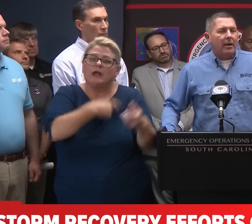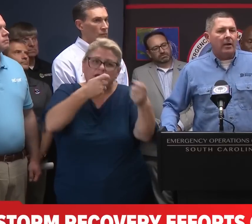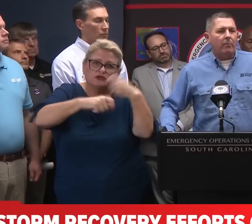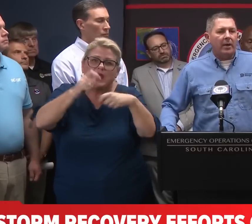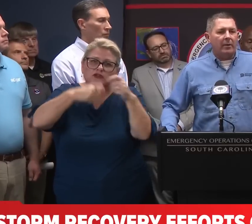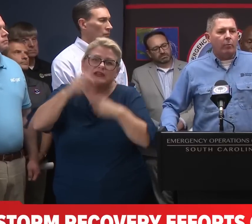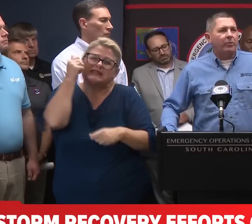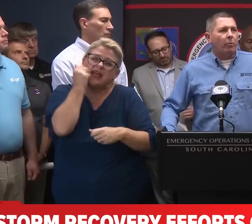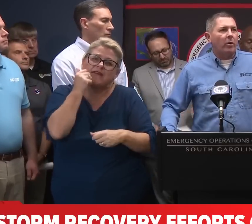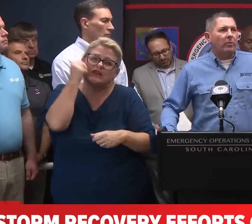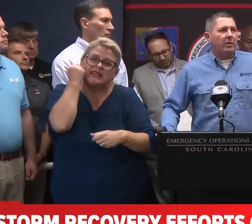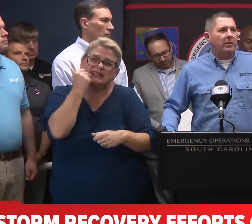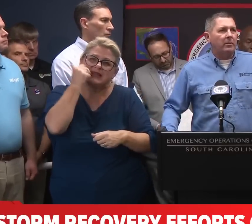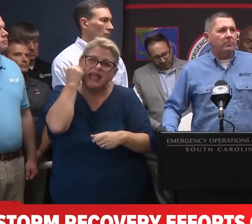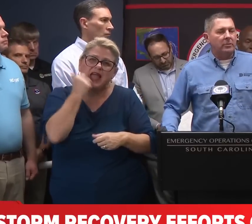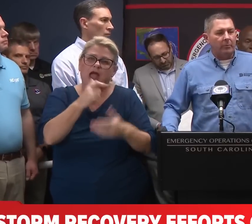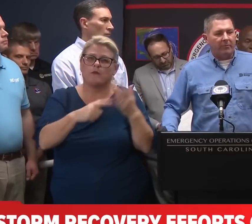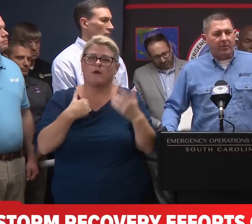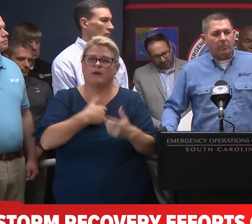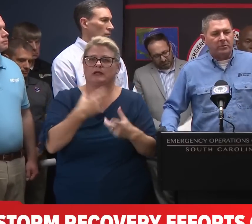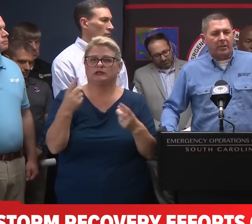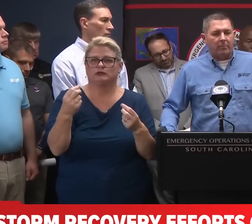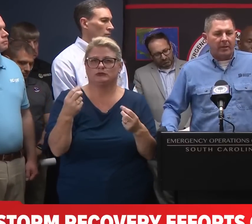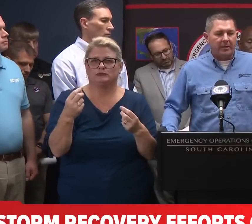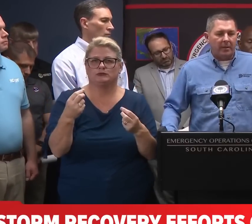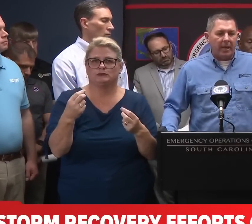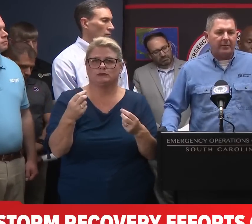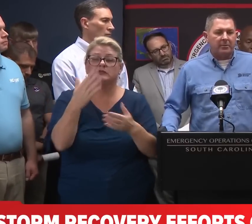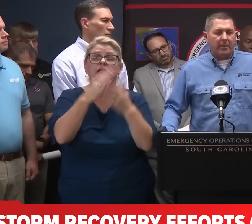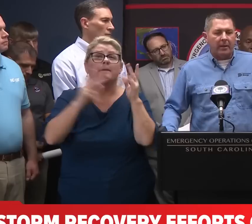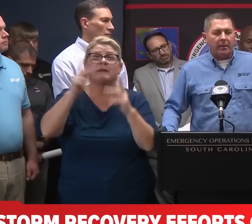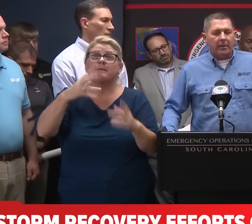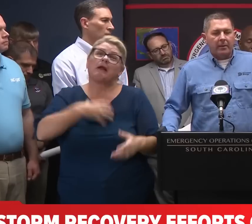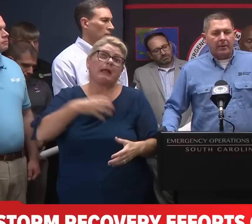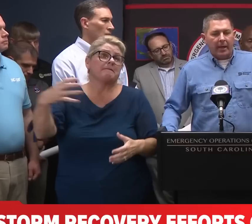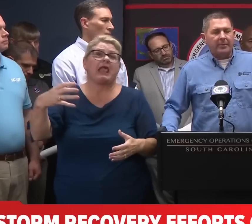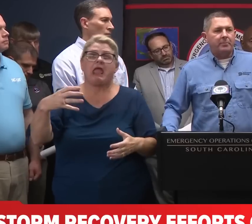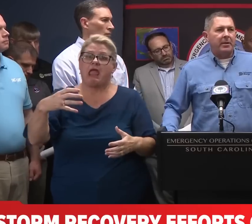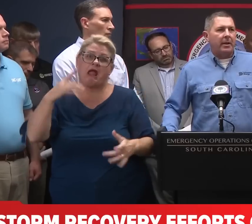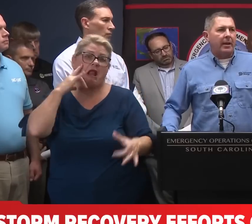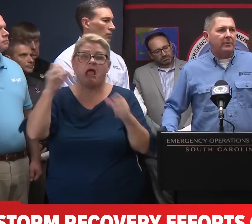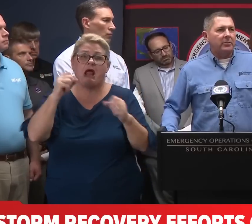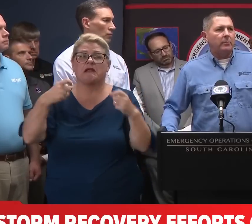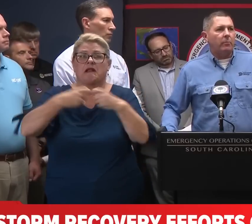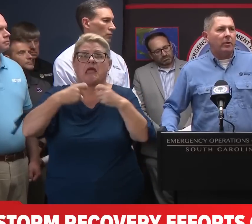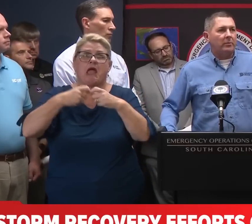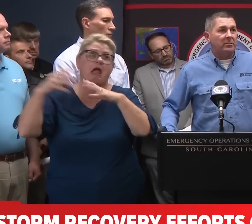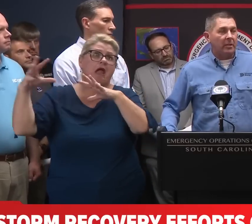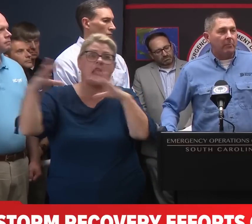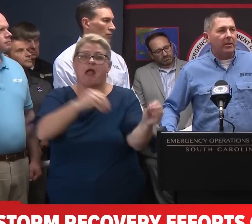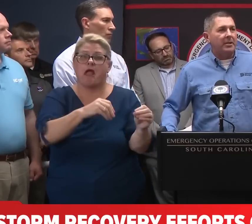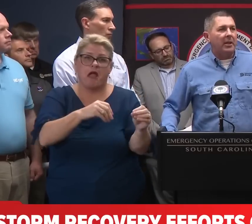um, at, with the work that we do. Some of the folks that complain the loudest about the lights being out or to some ones that complain the